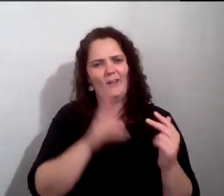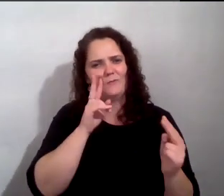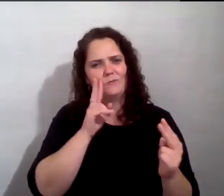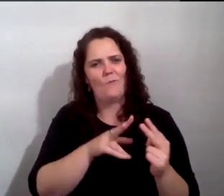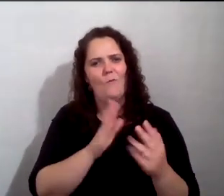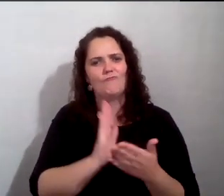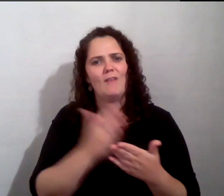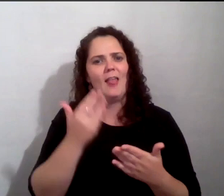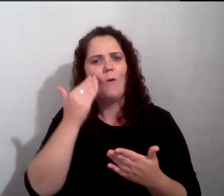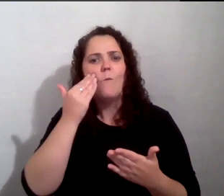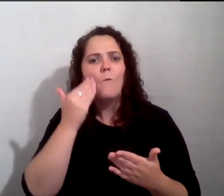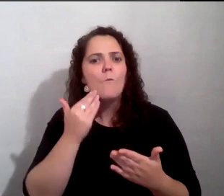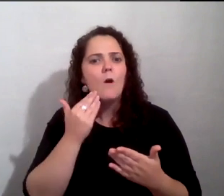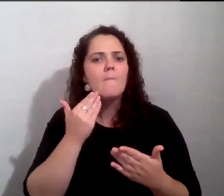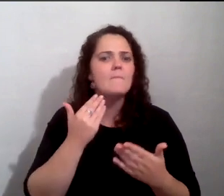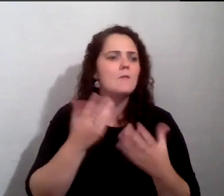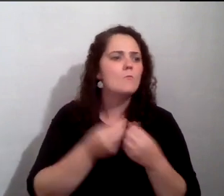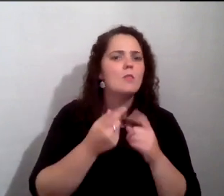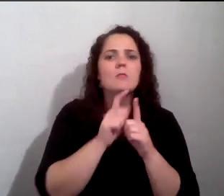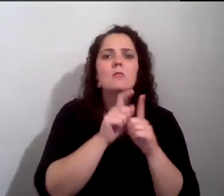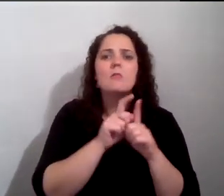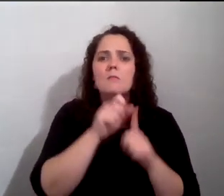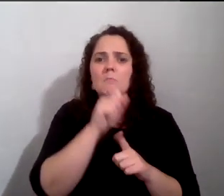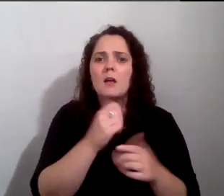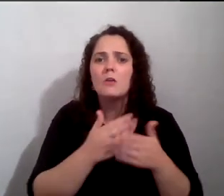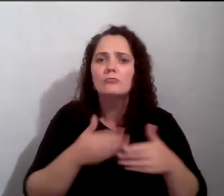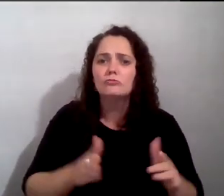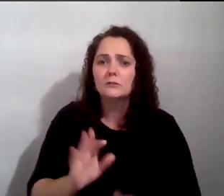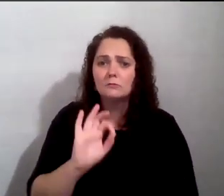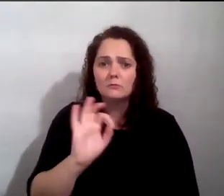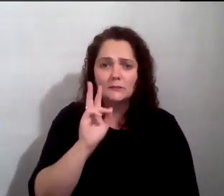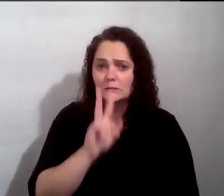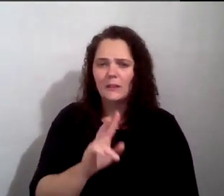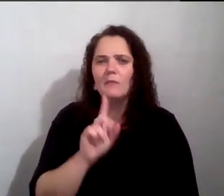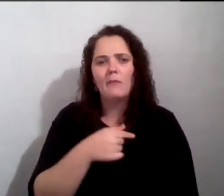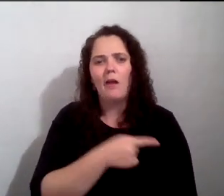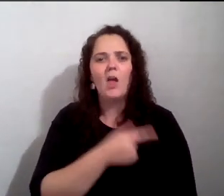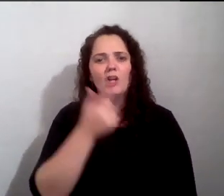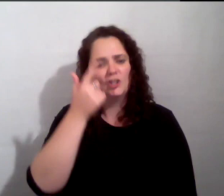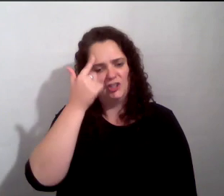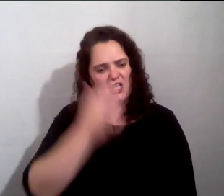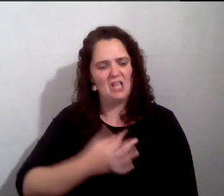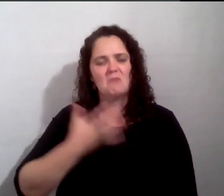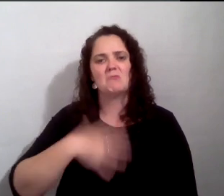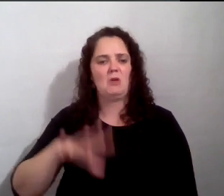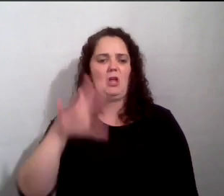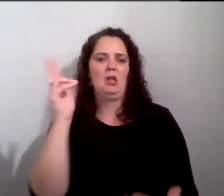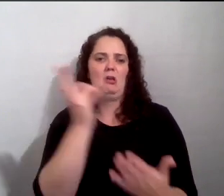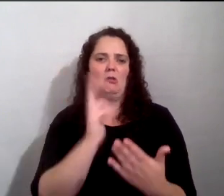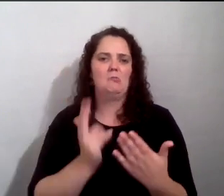These works are actually painted in Brisbane. Now the Blackmans, Charles and his wife Barbara, lived mostly in Melbourne but also were